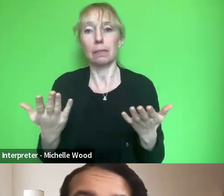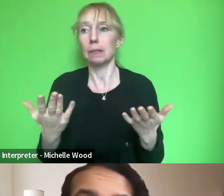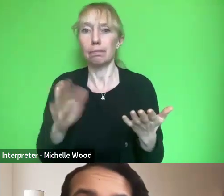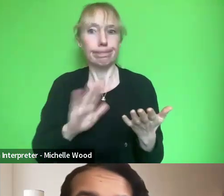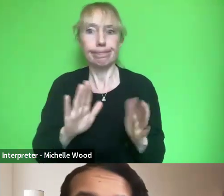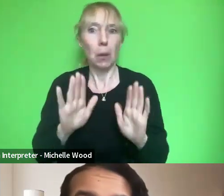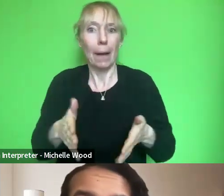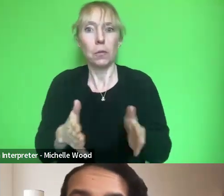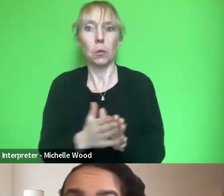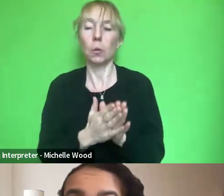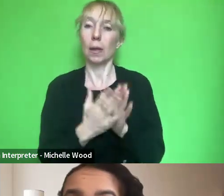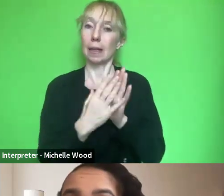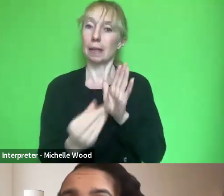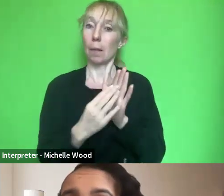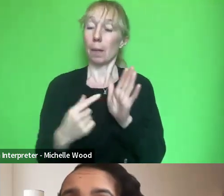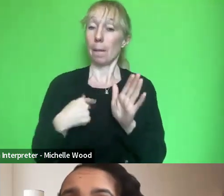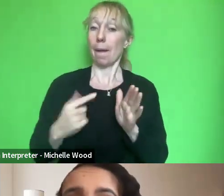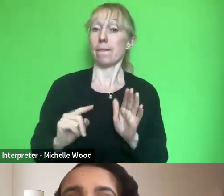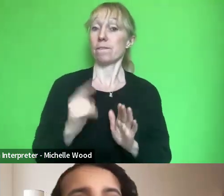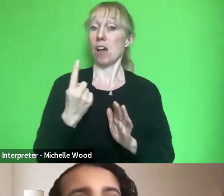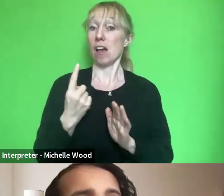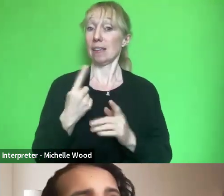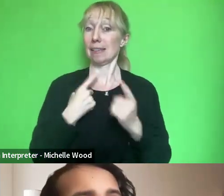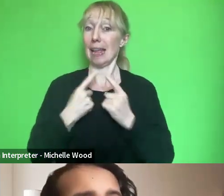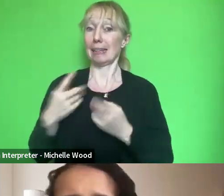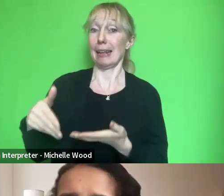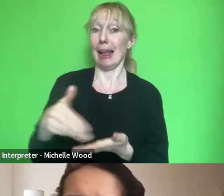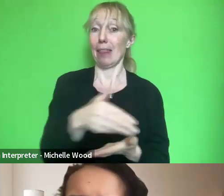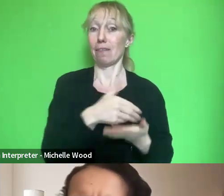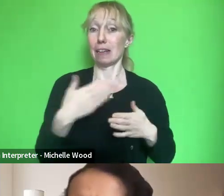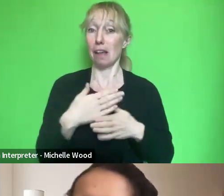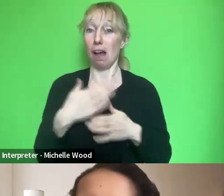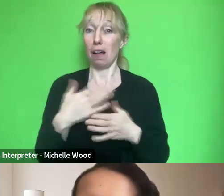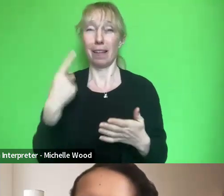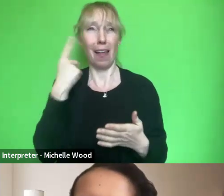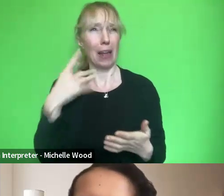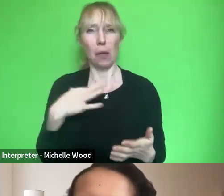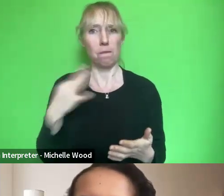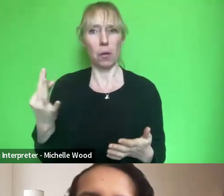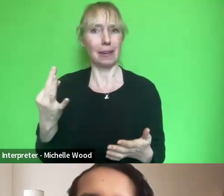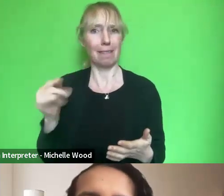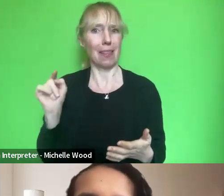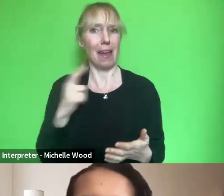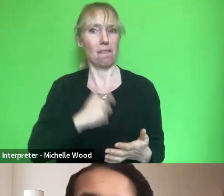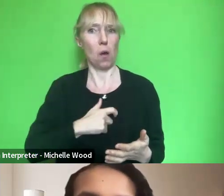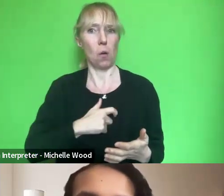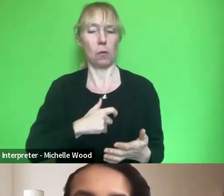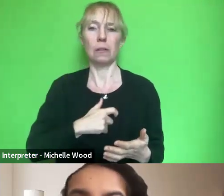data gathering task in a context where I think I may have even been volunteering in that particular role. So, I did a data gathering